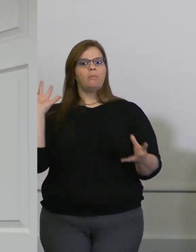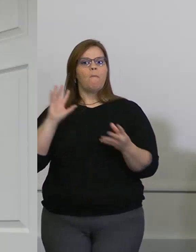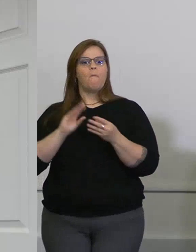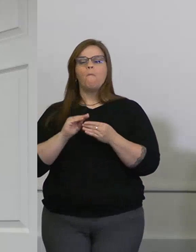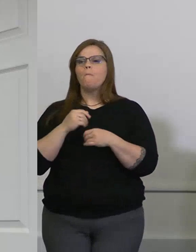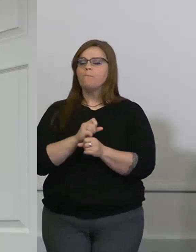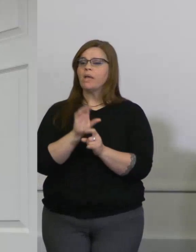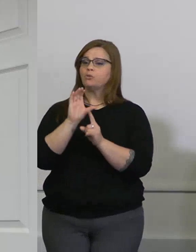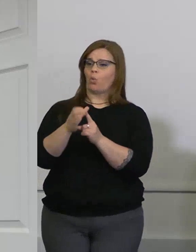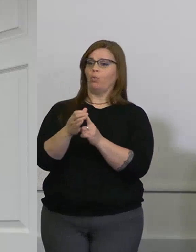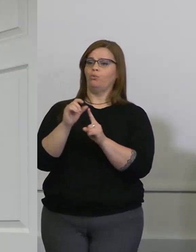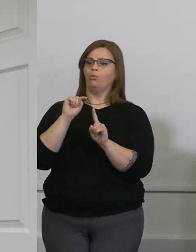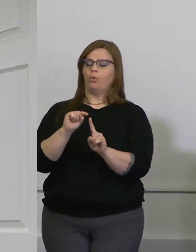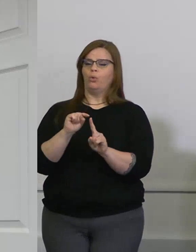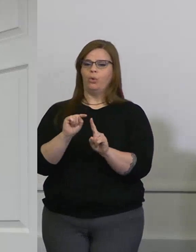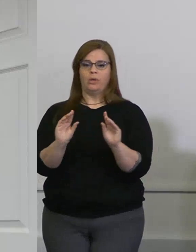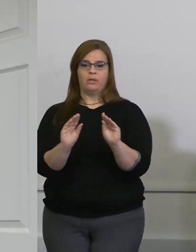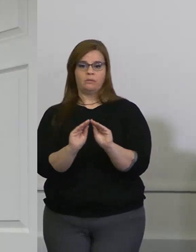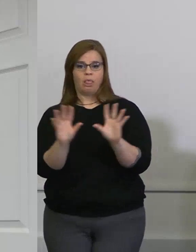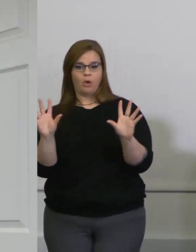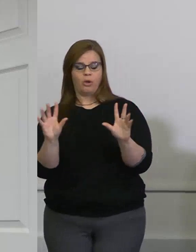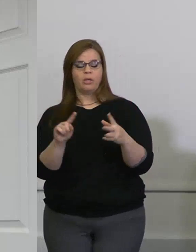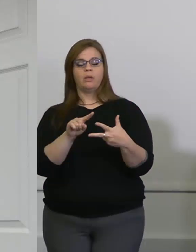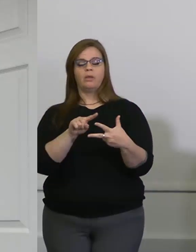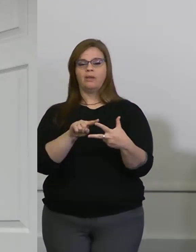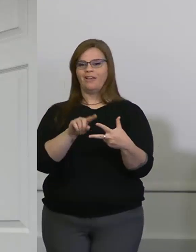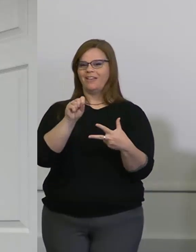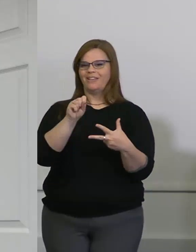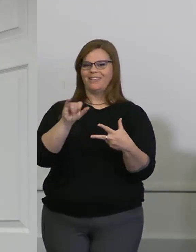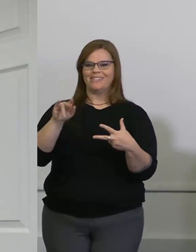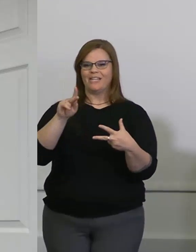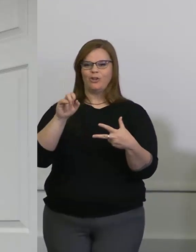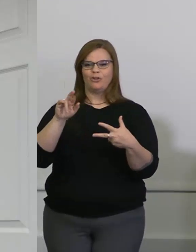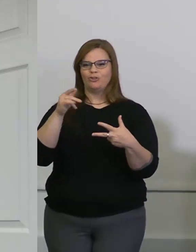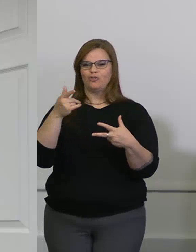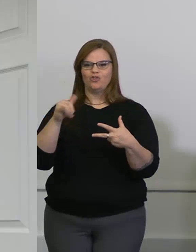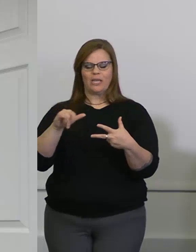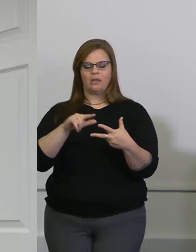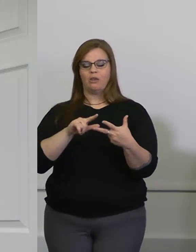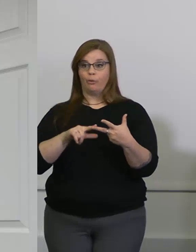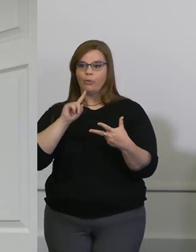This is clarity, synergy, urgency. Yeah.